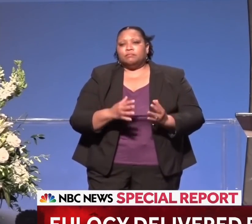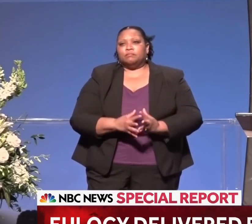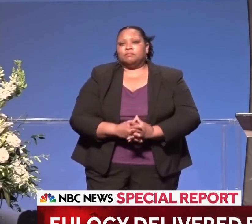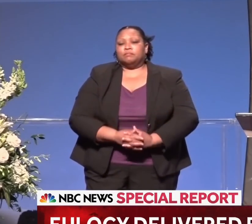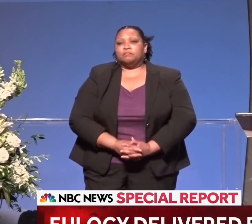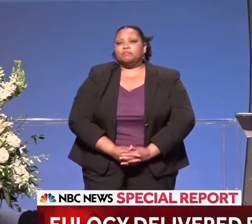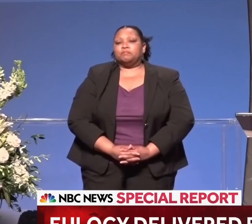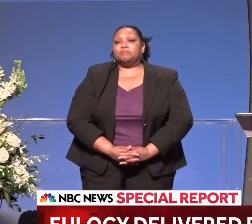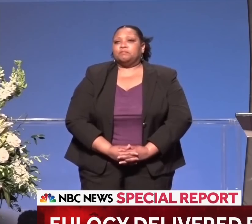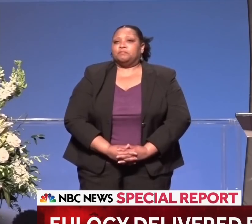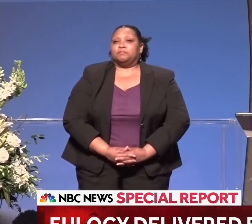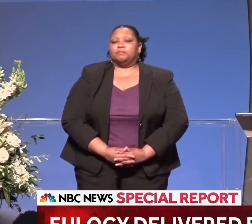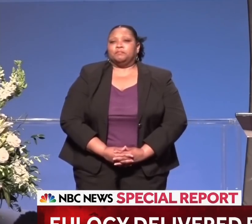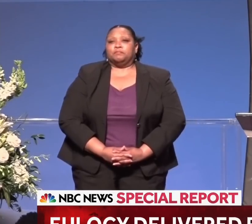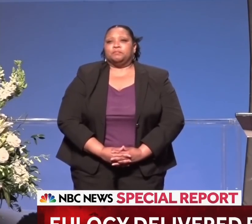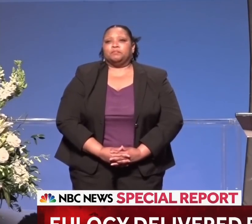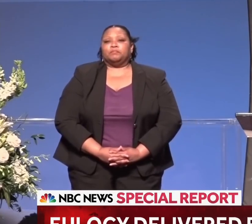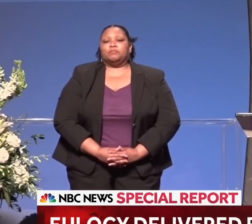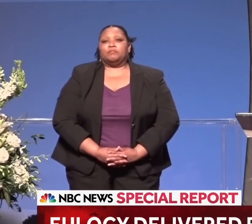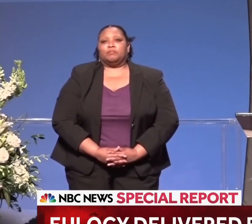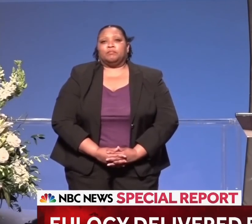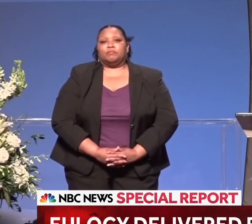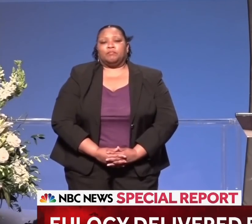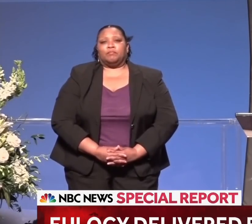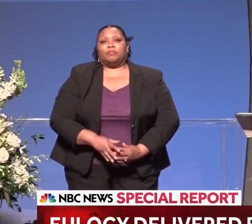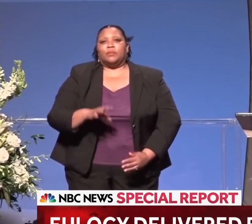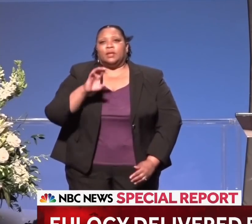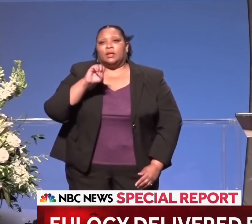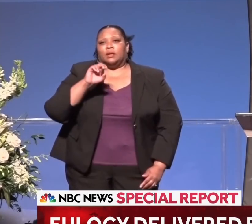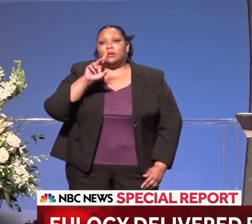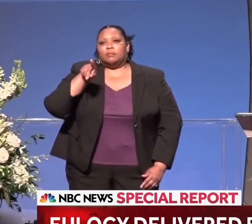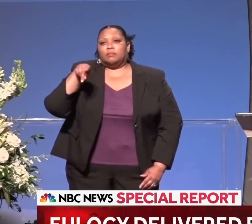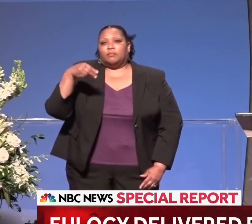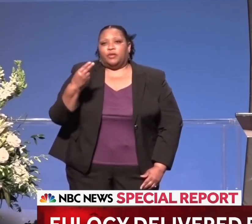UNDERSTAND WHAT WE’RE DEALING